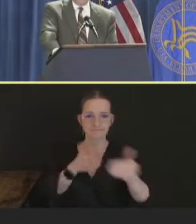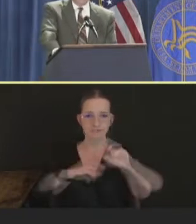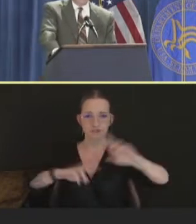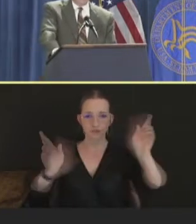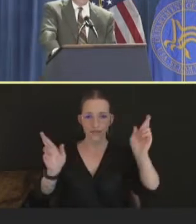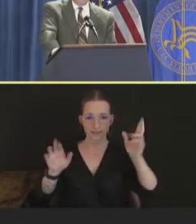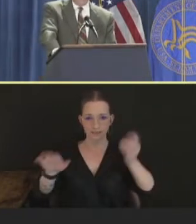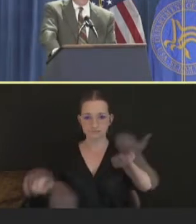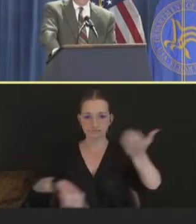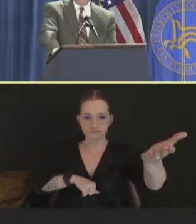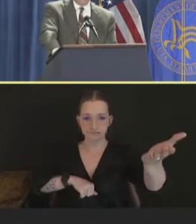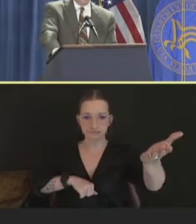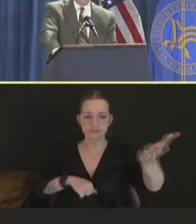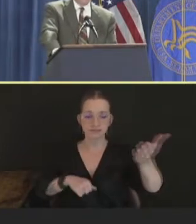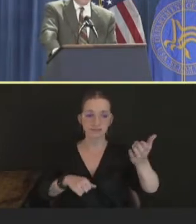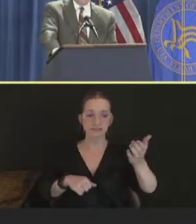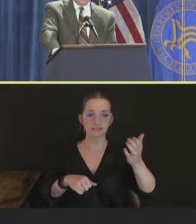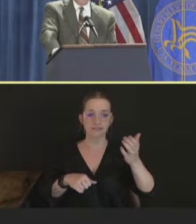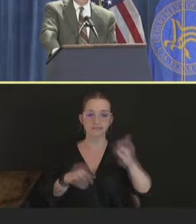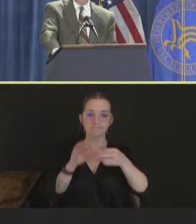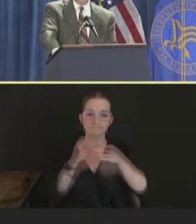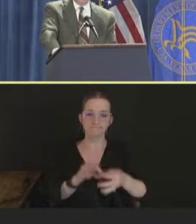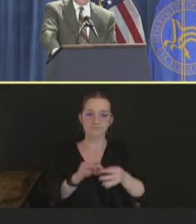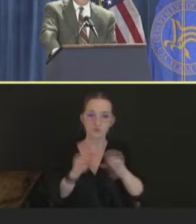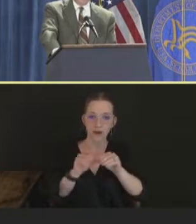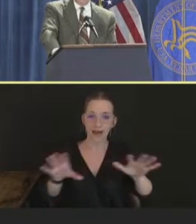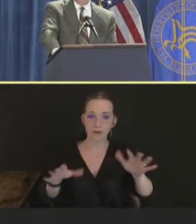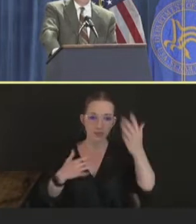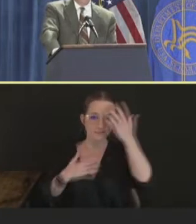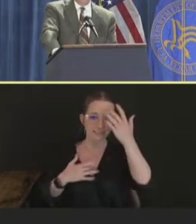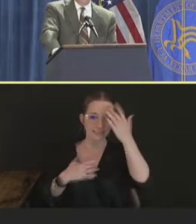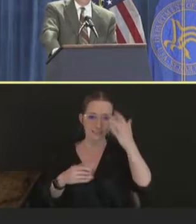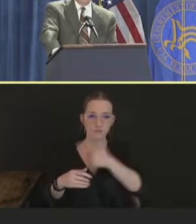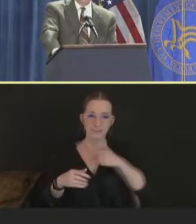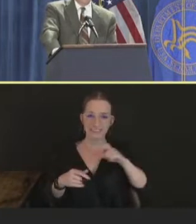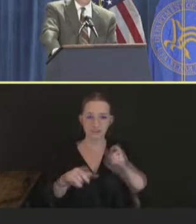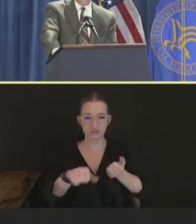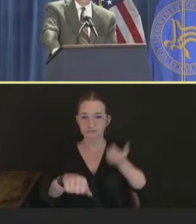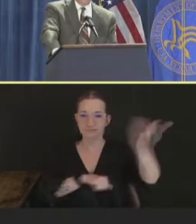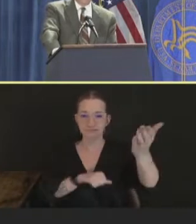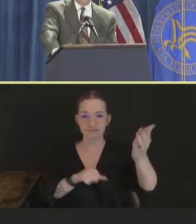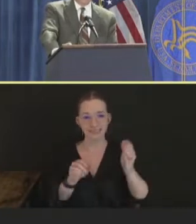on outbreaks of disease out immediately with the vaccine before someone else gets their